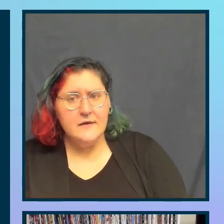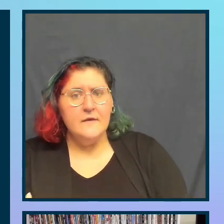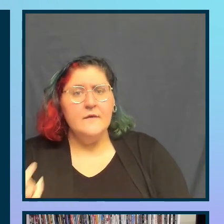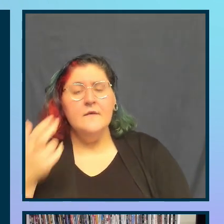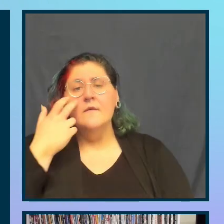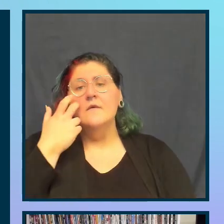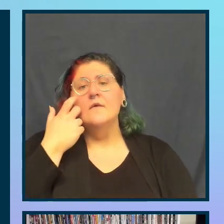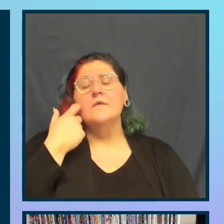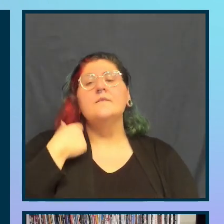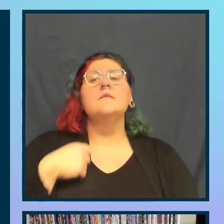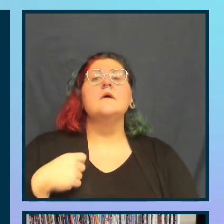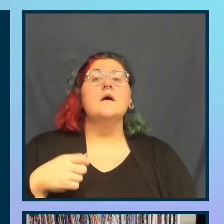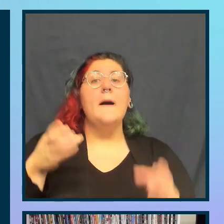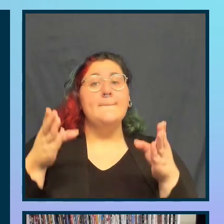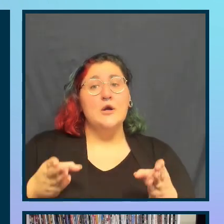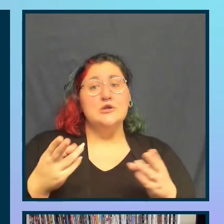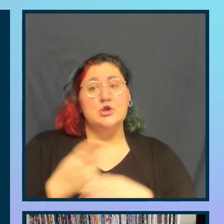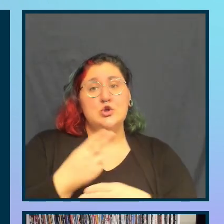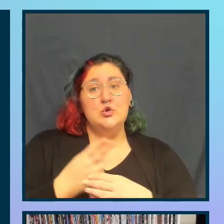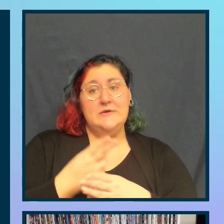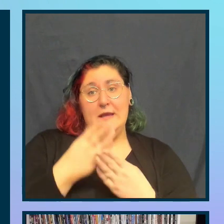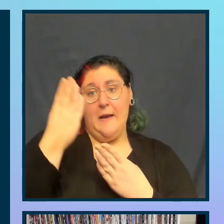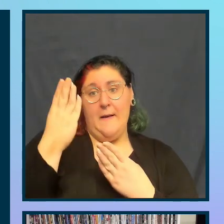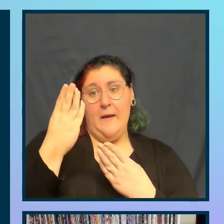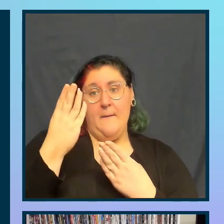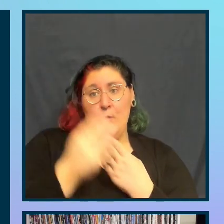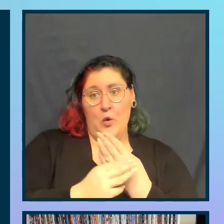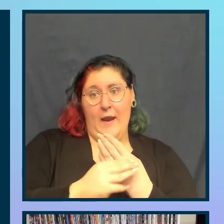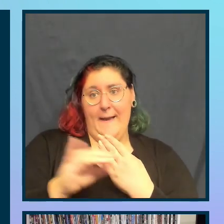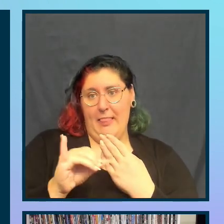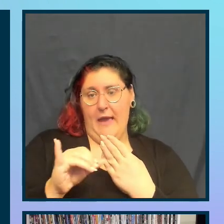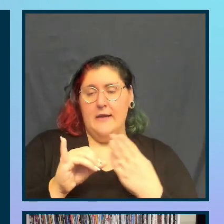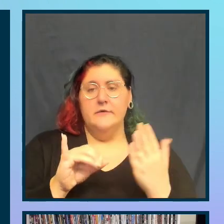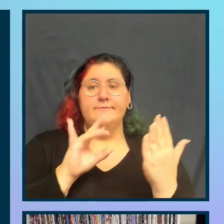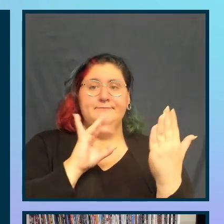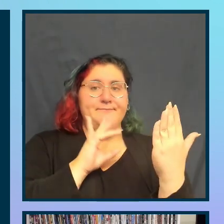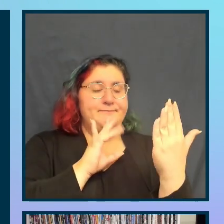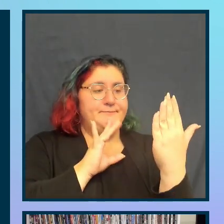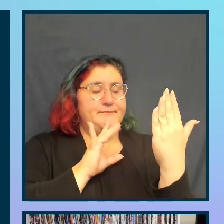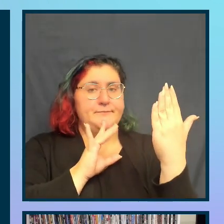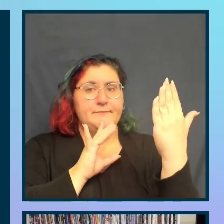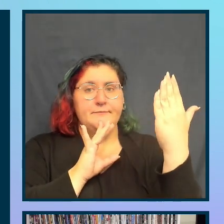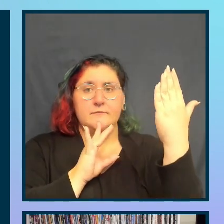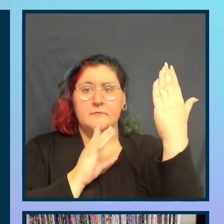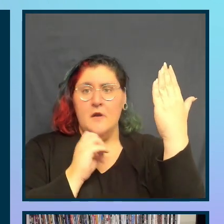A screen reader user, however, might not be able to acquire such information. Nothing was added programmatically